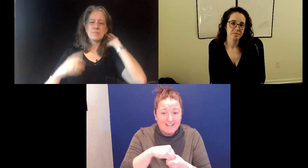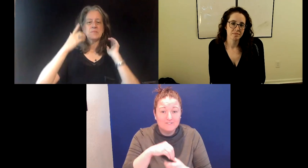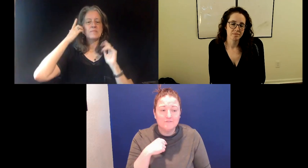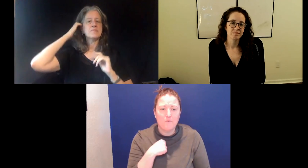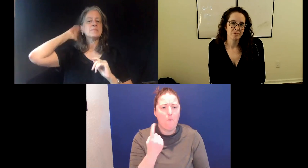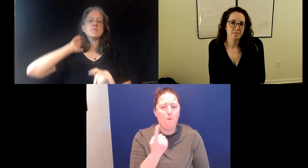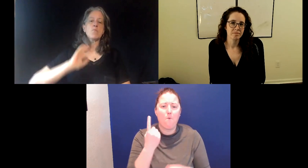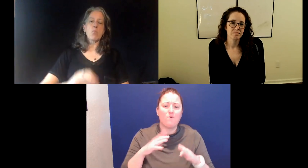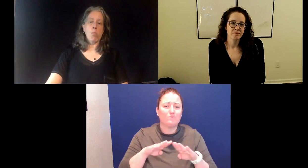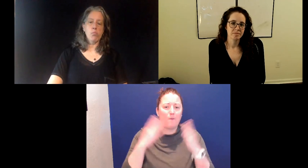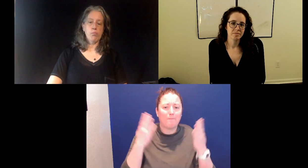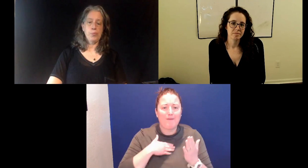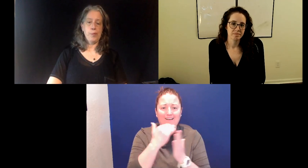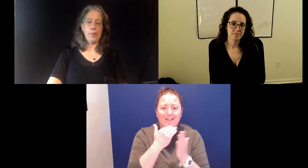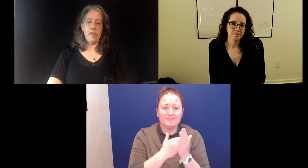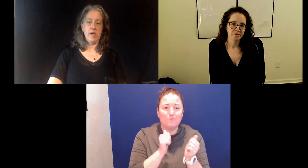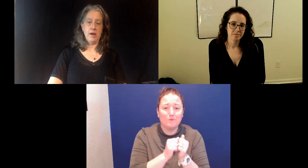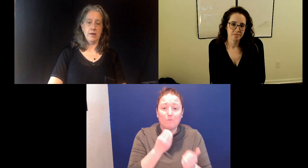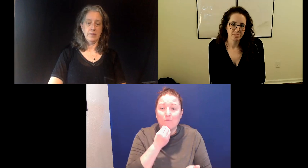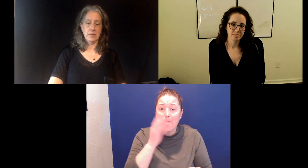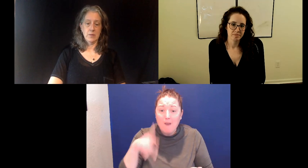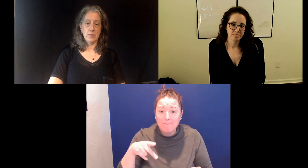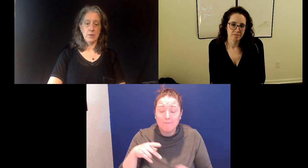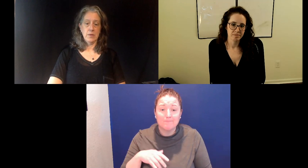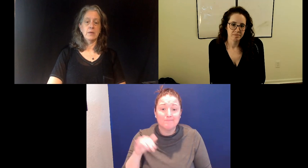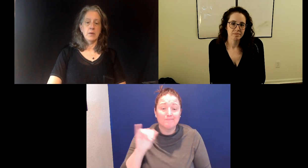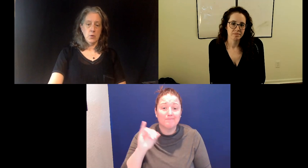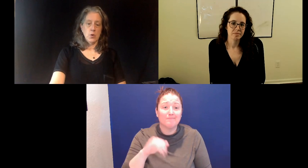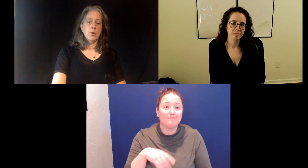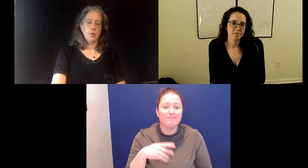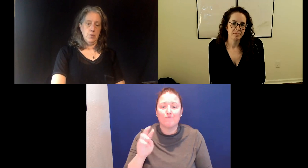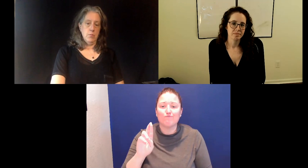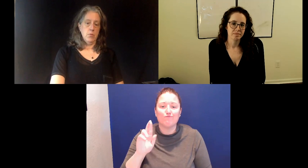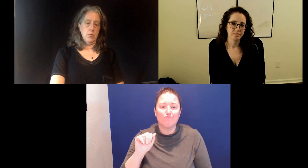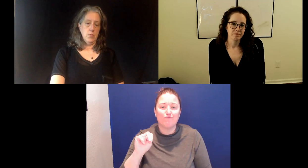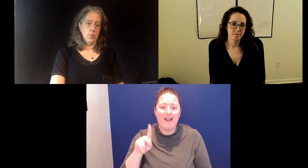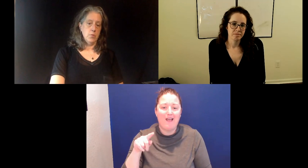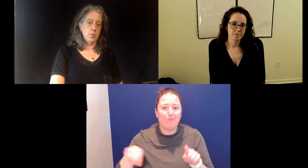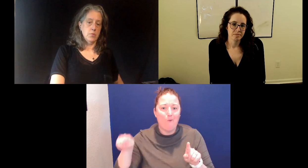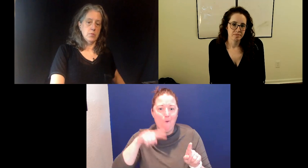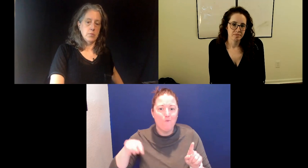make a list of something nothing fun go ahead sorry and making sure that you're keeping them